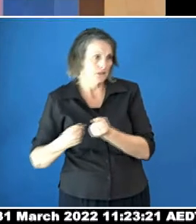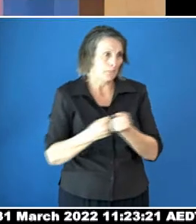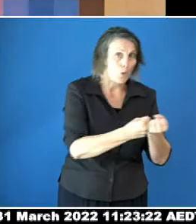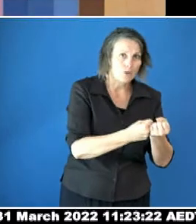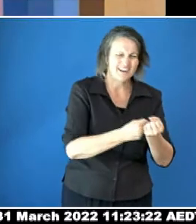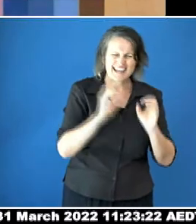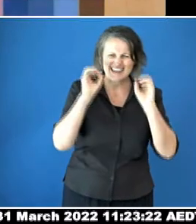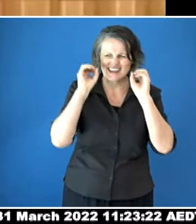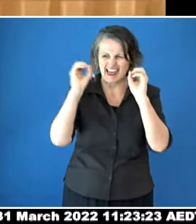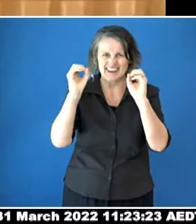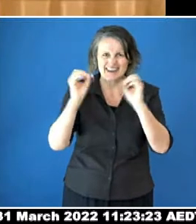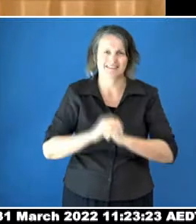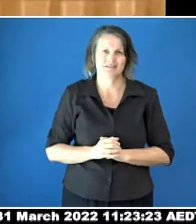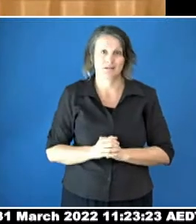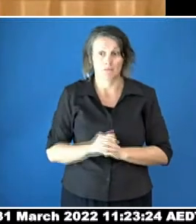Absolutely -- MS EASTMAN: Was there any offer of support?